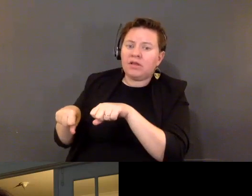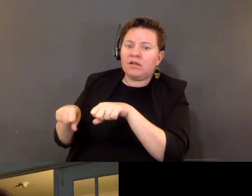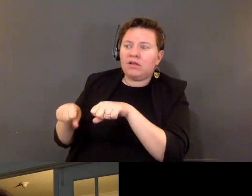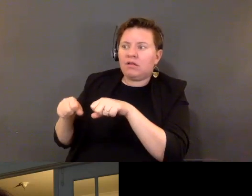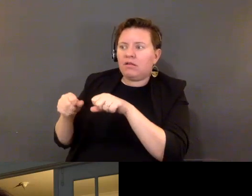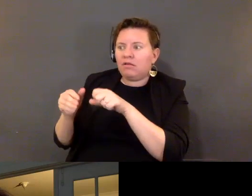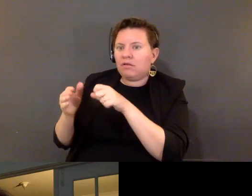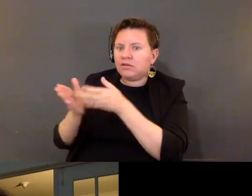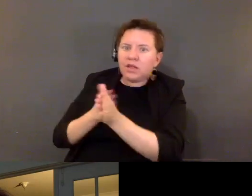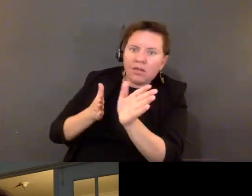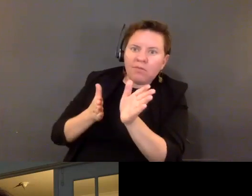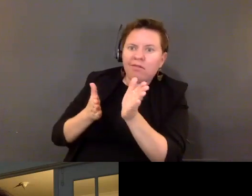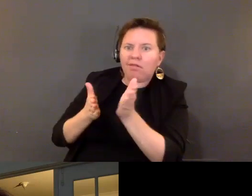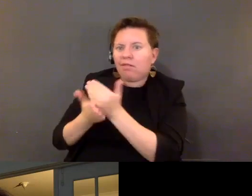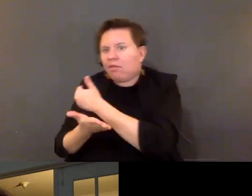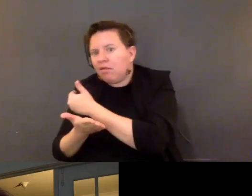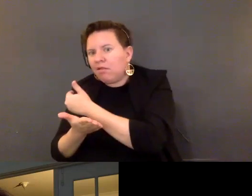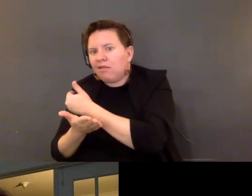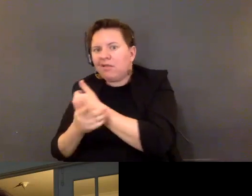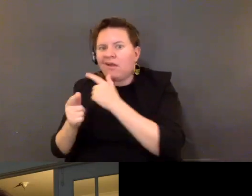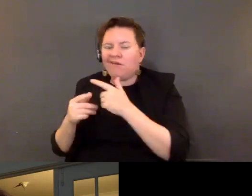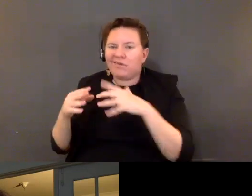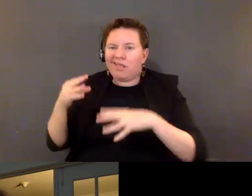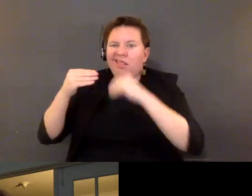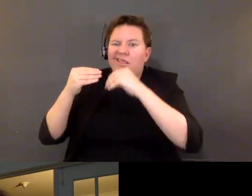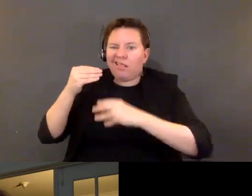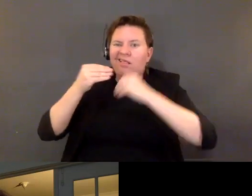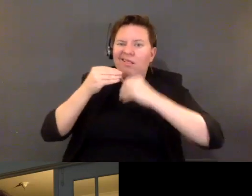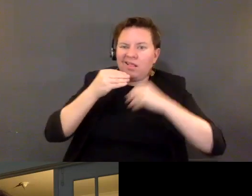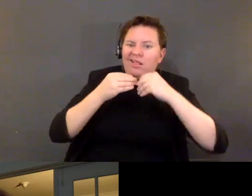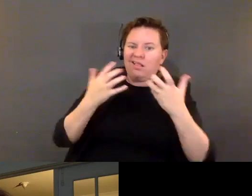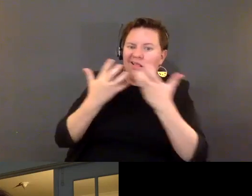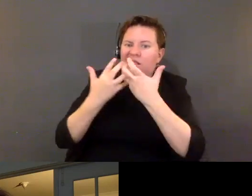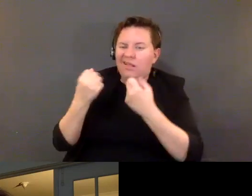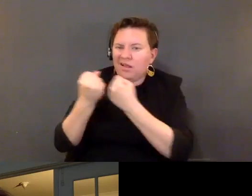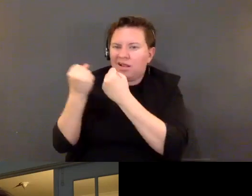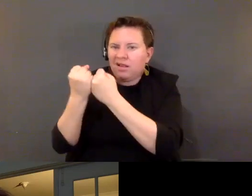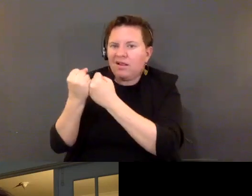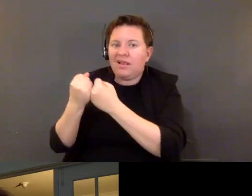to kind of put some ground in the cracks and you know you hope the picture isn't all grout